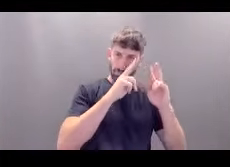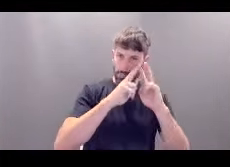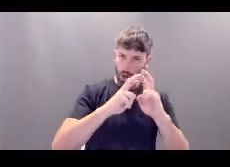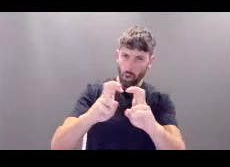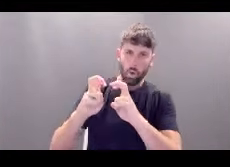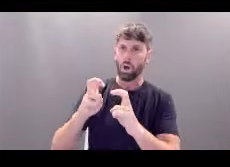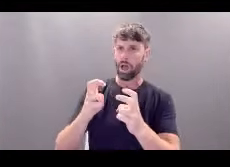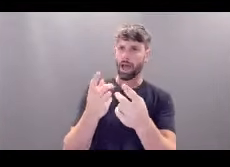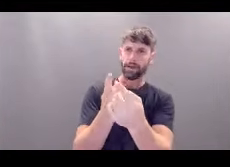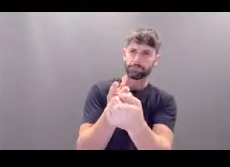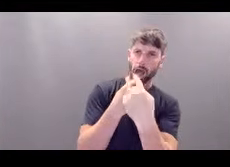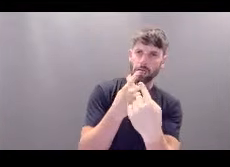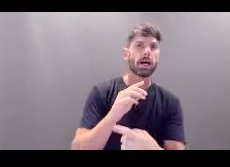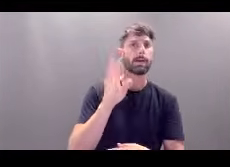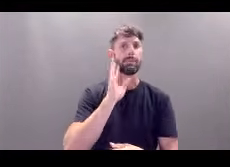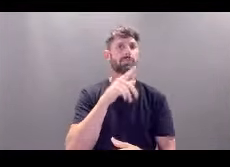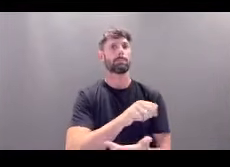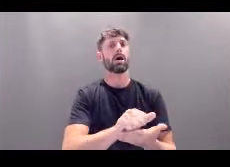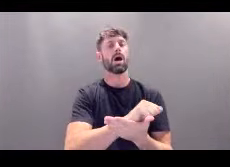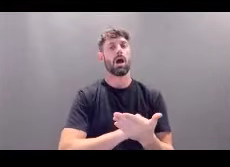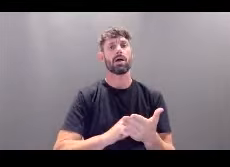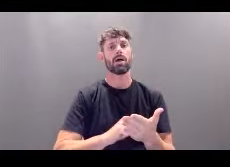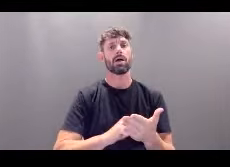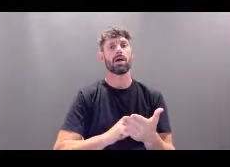This will make sure the item is right for them.